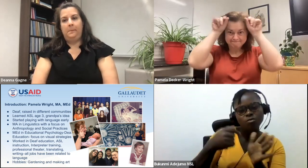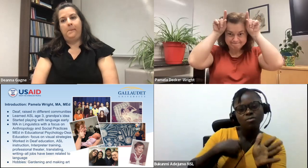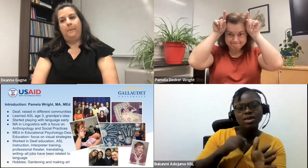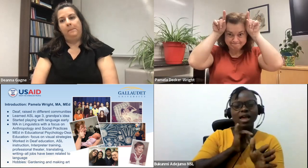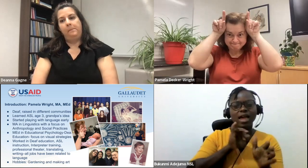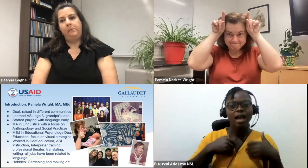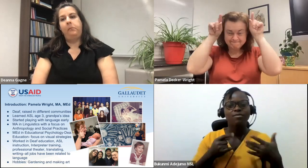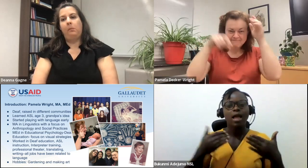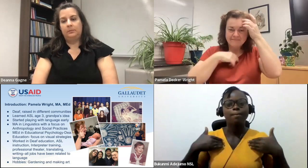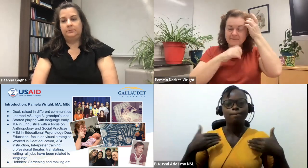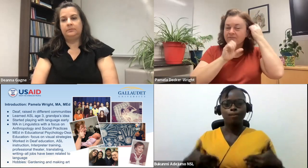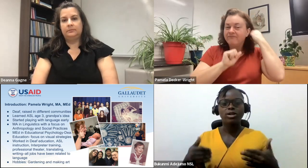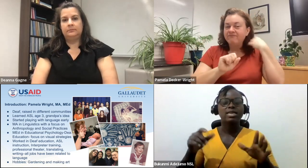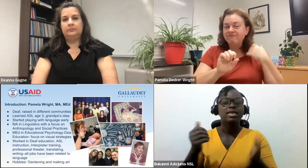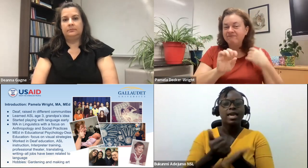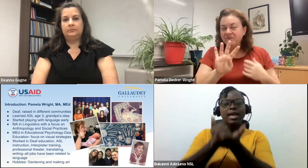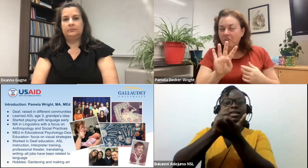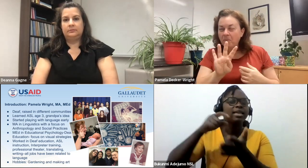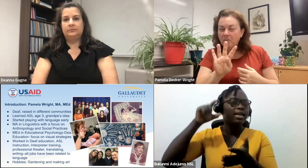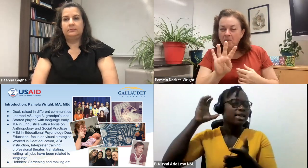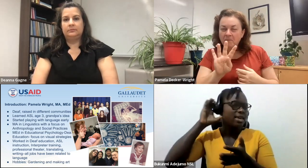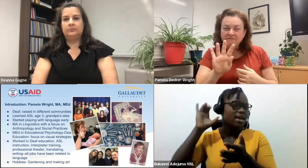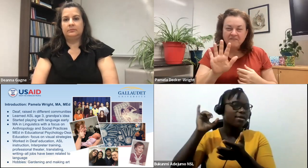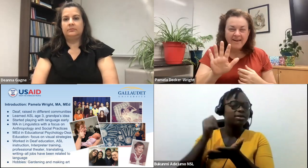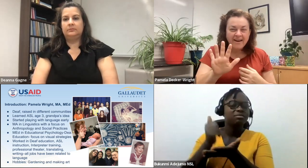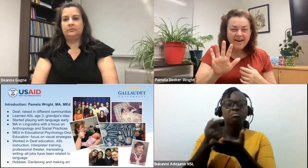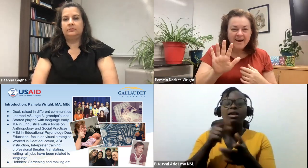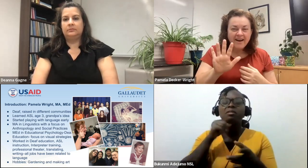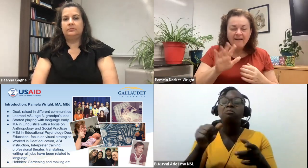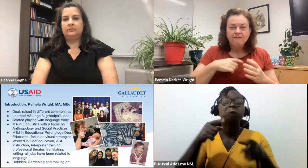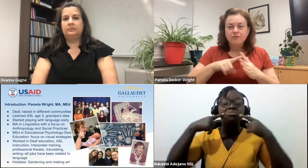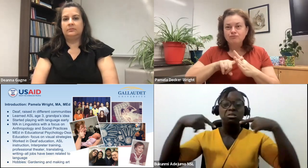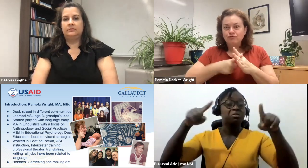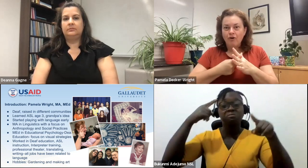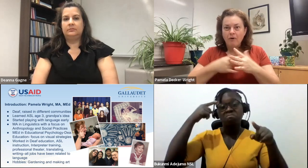The next picture you can see was the age when I was about 4 years old.